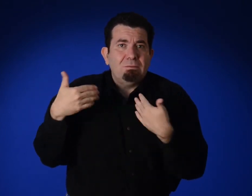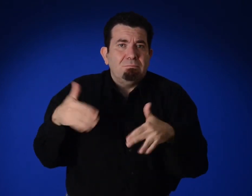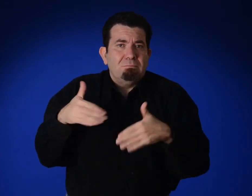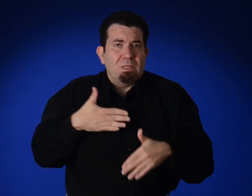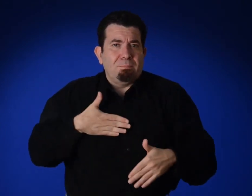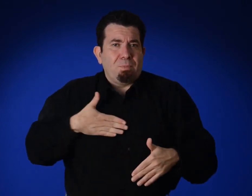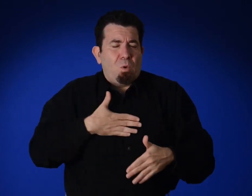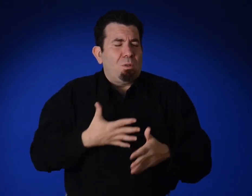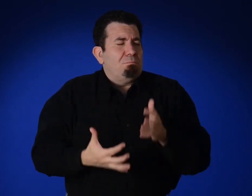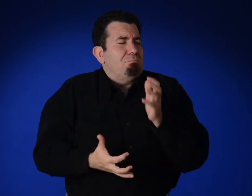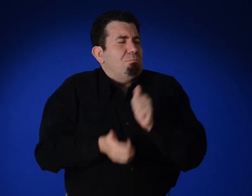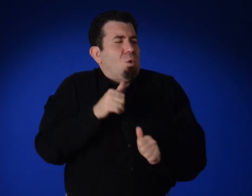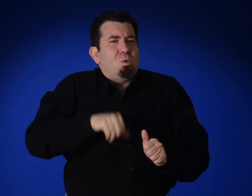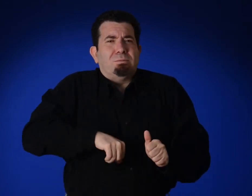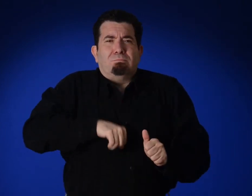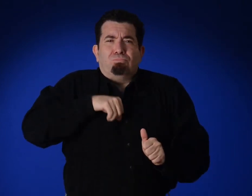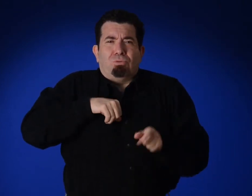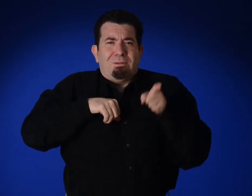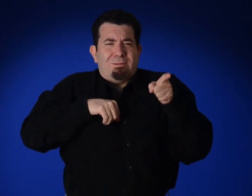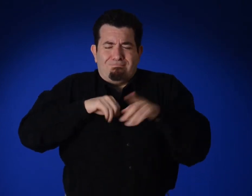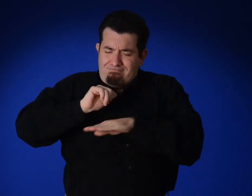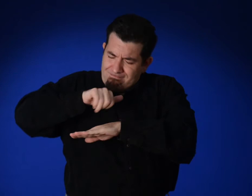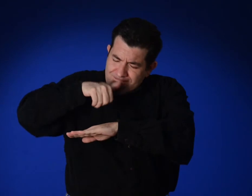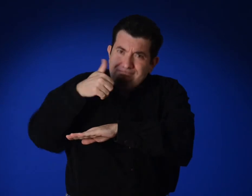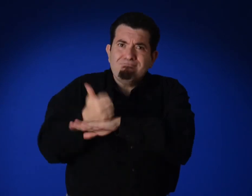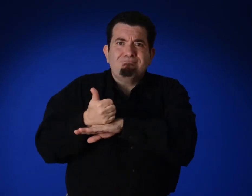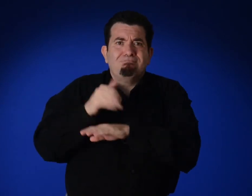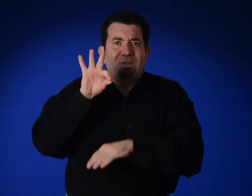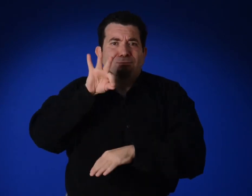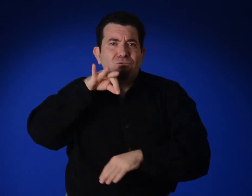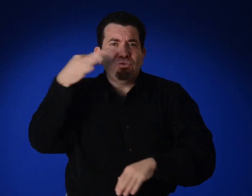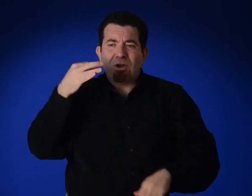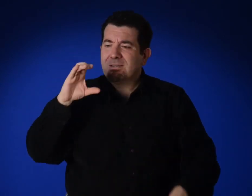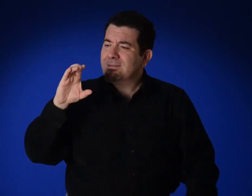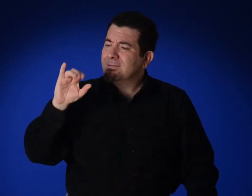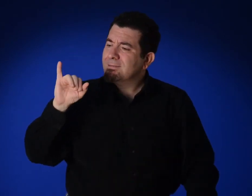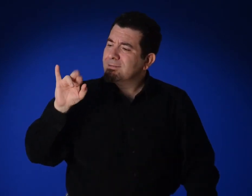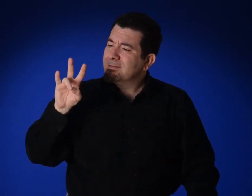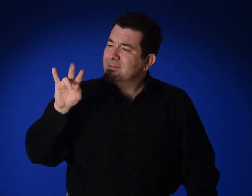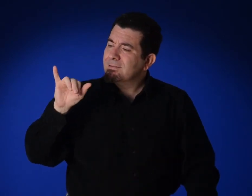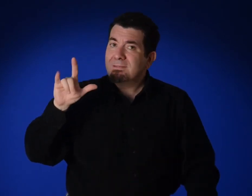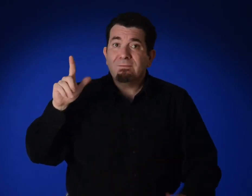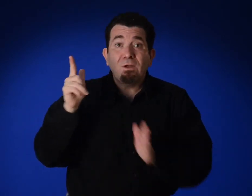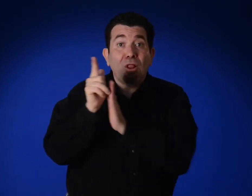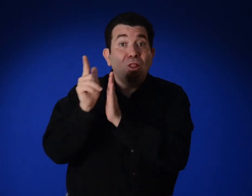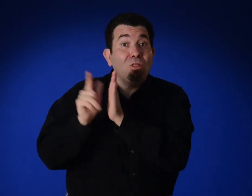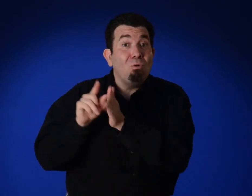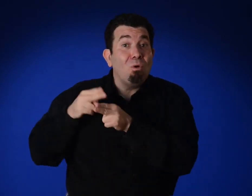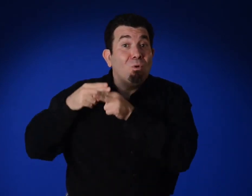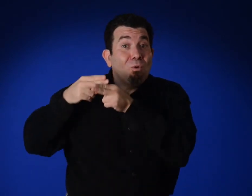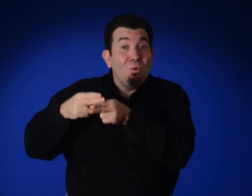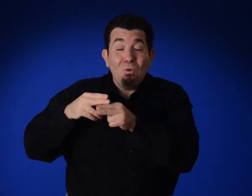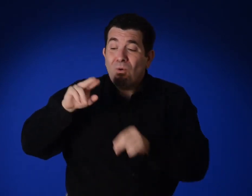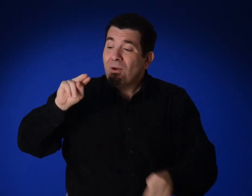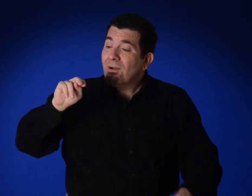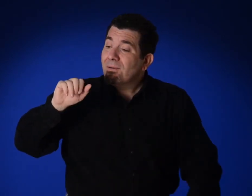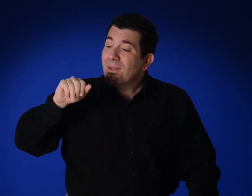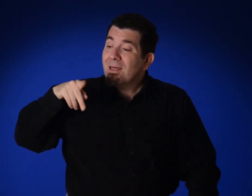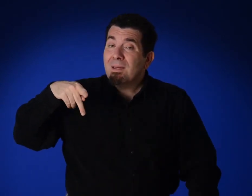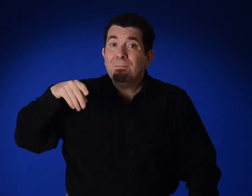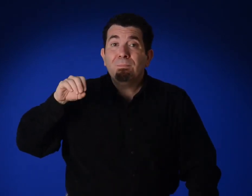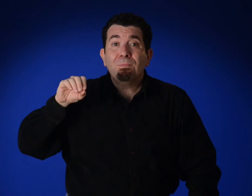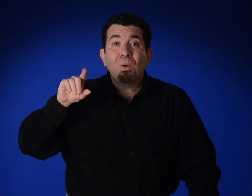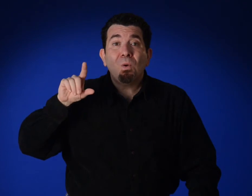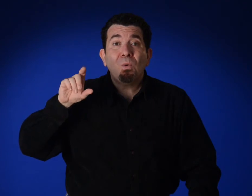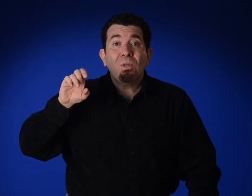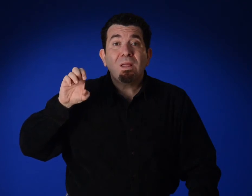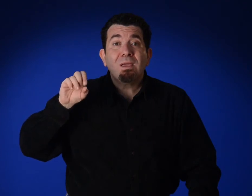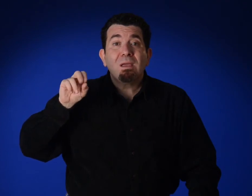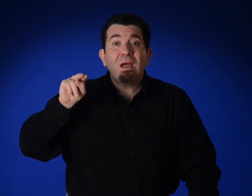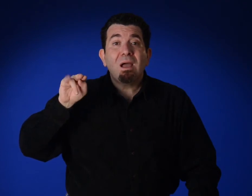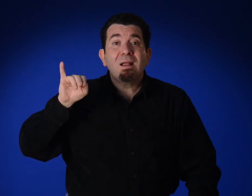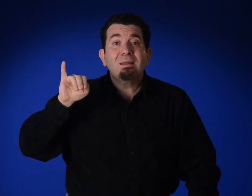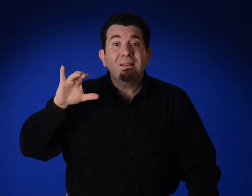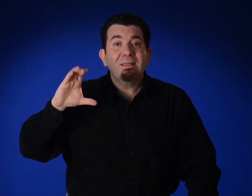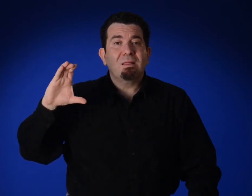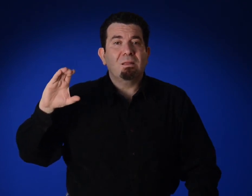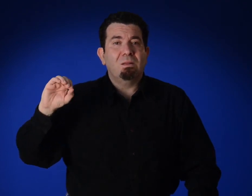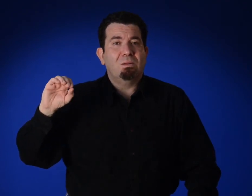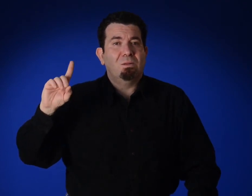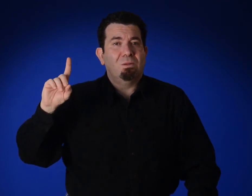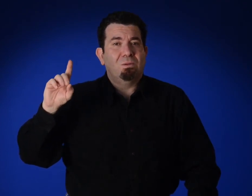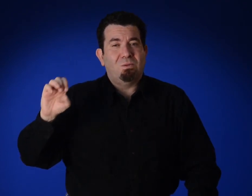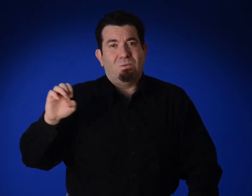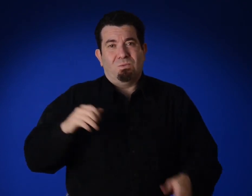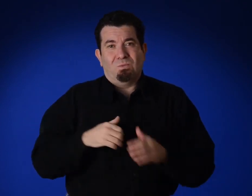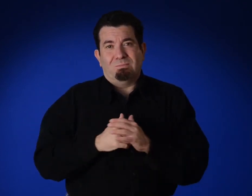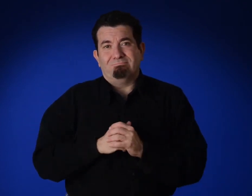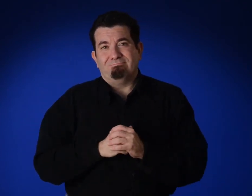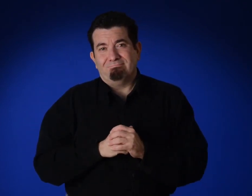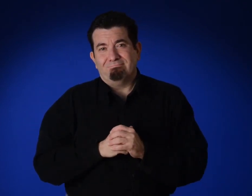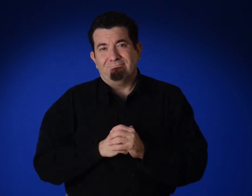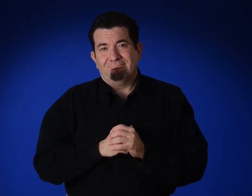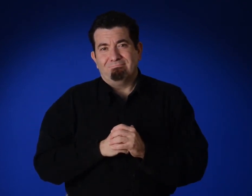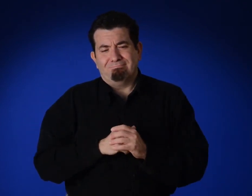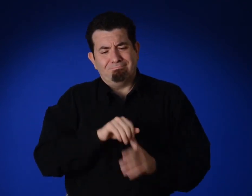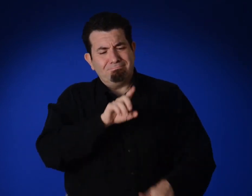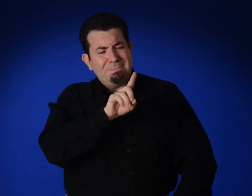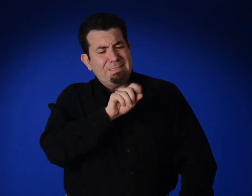That paper represents the French civil law known as the Napoleonic Code.